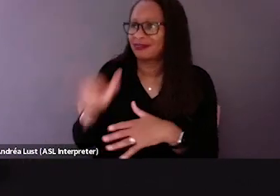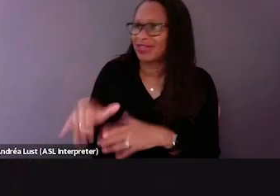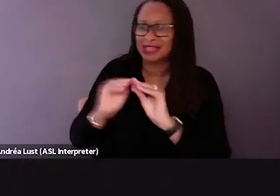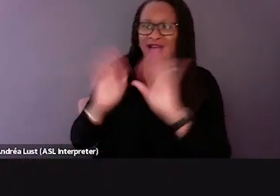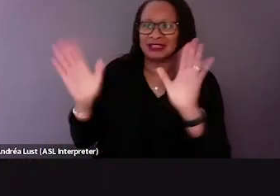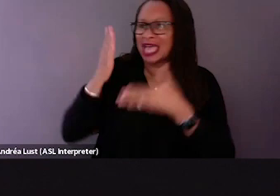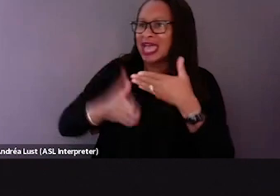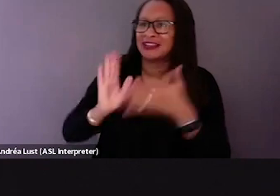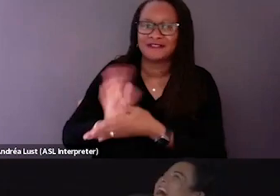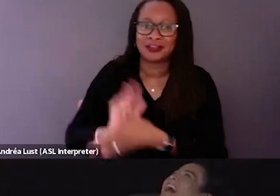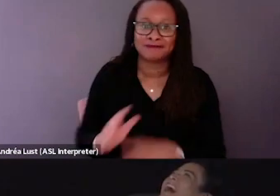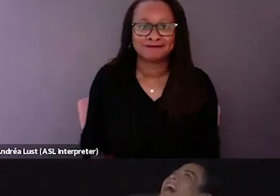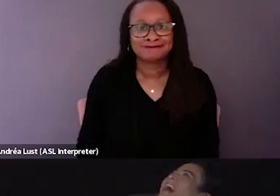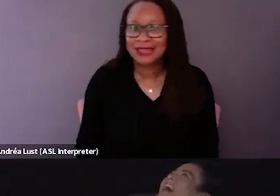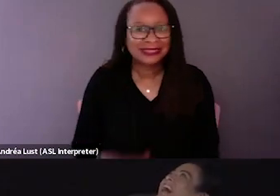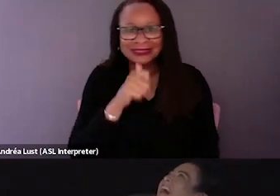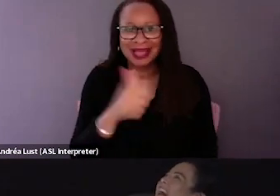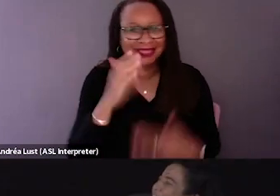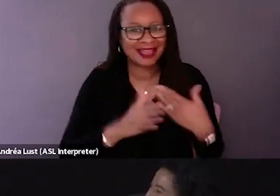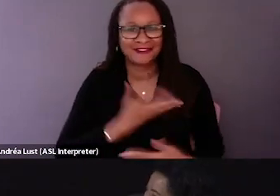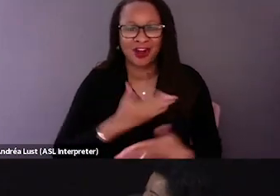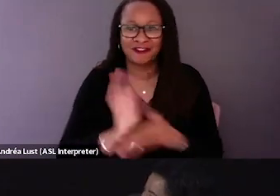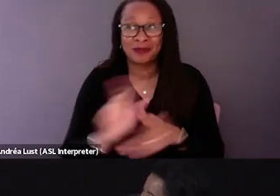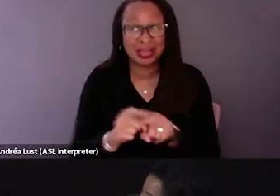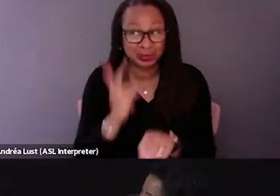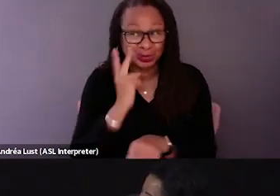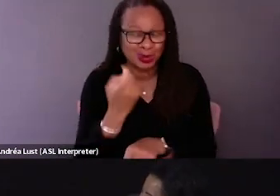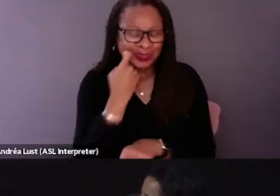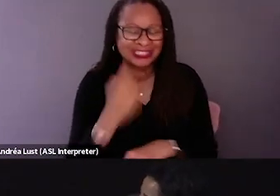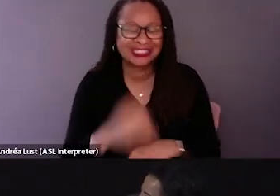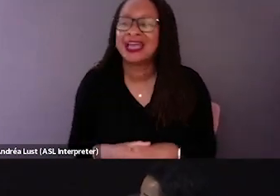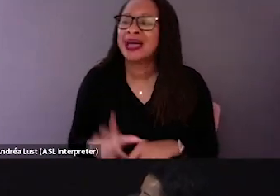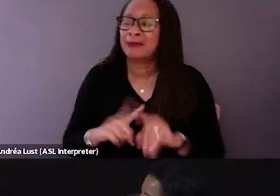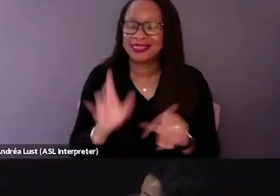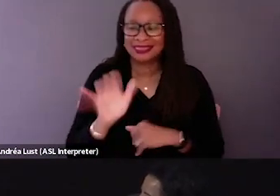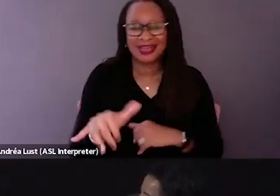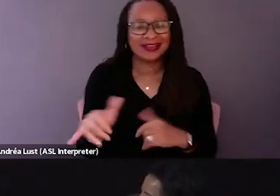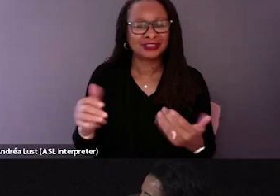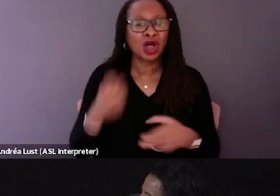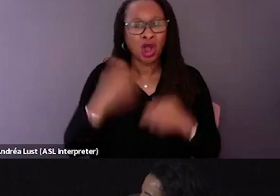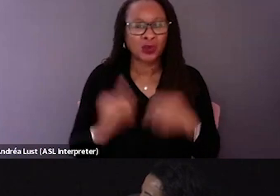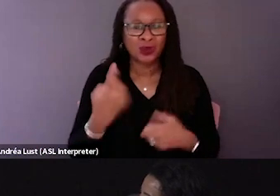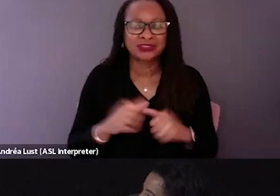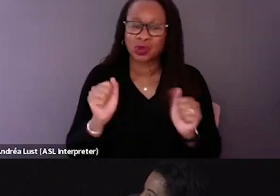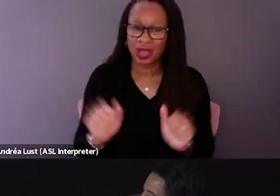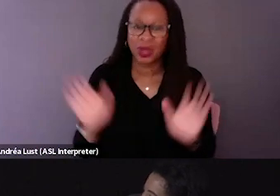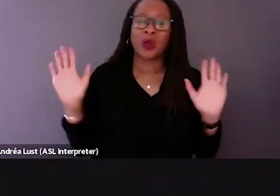and it's not the end of the film as you saw, but it was one of those. Yeah, that was a hard one to let go of, but it didn't.